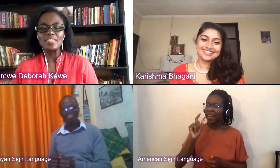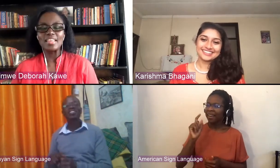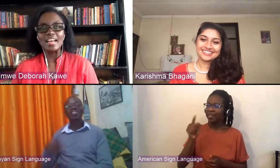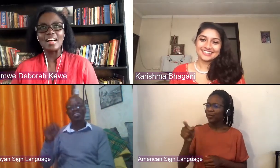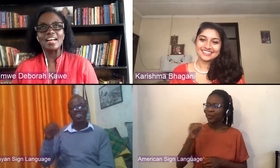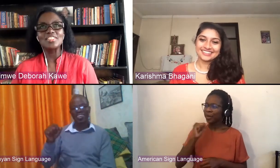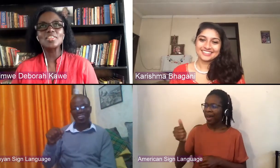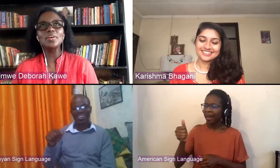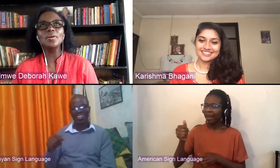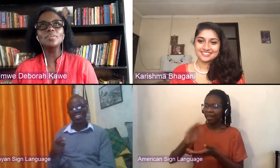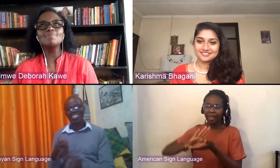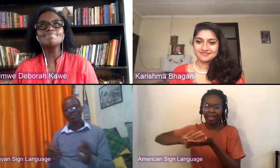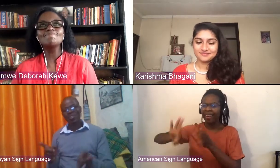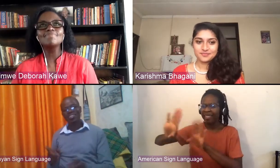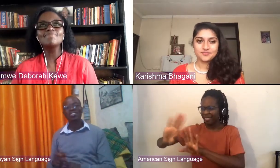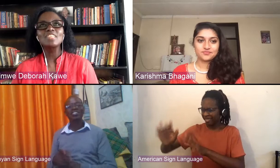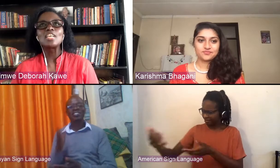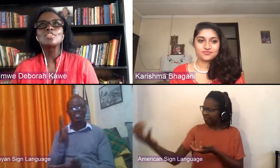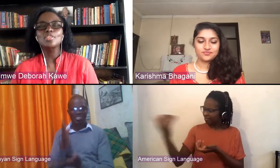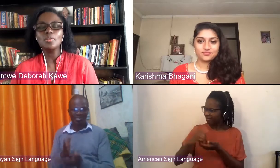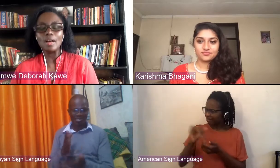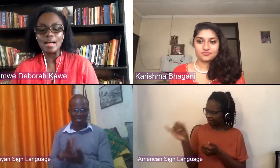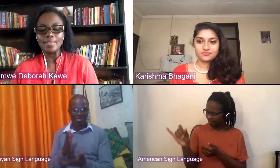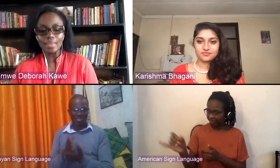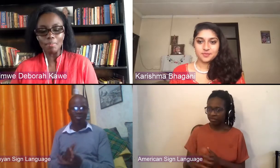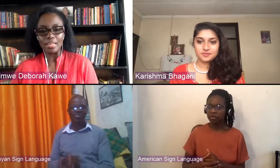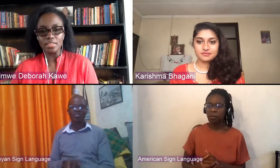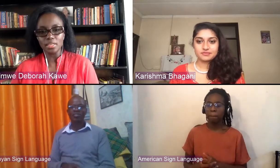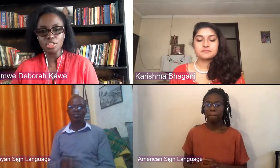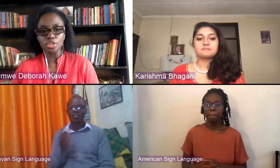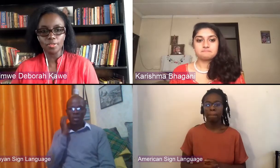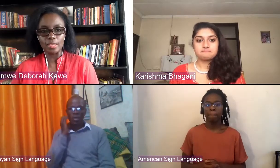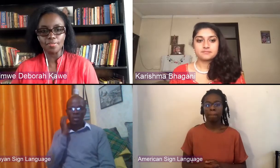Yeah, so at the Kampala International Theater Festival